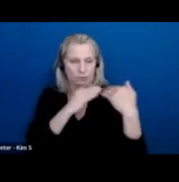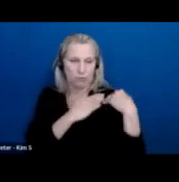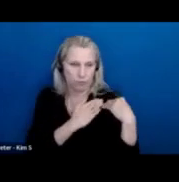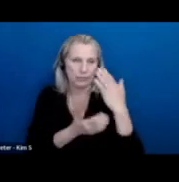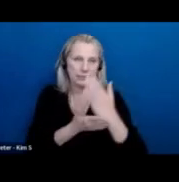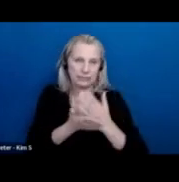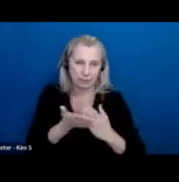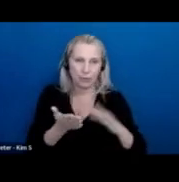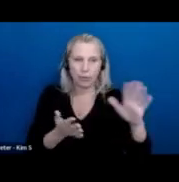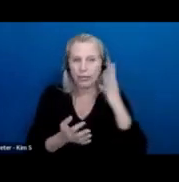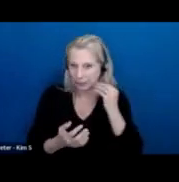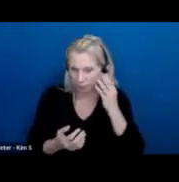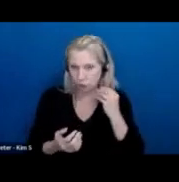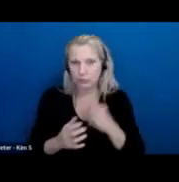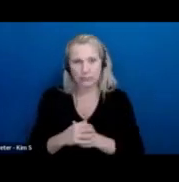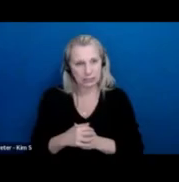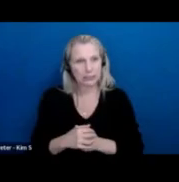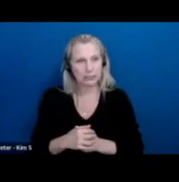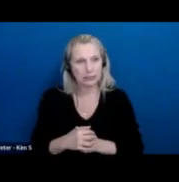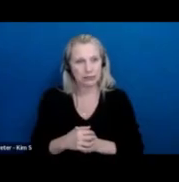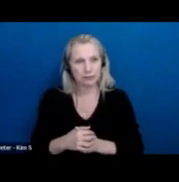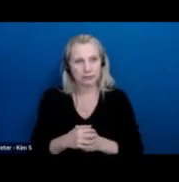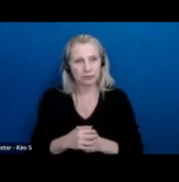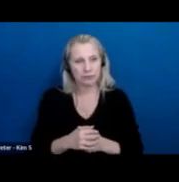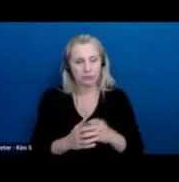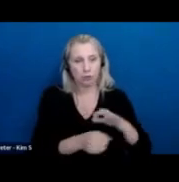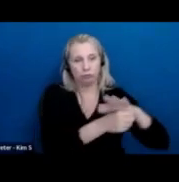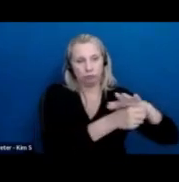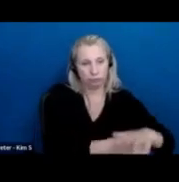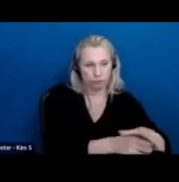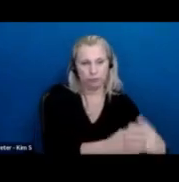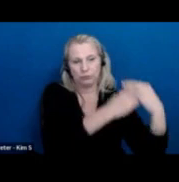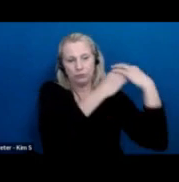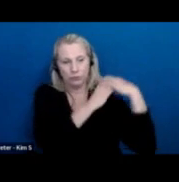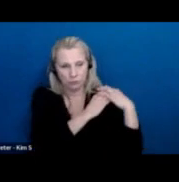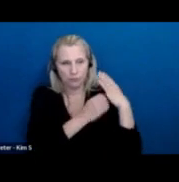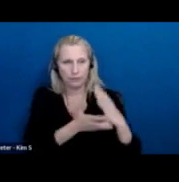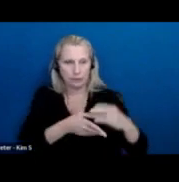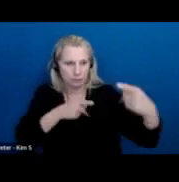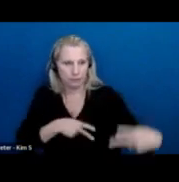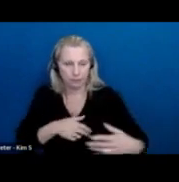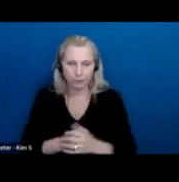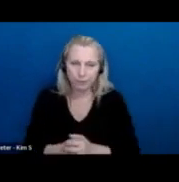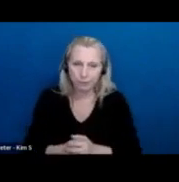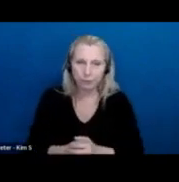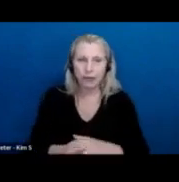they're experiencing. So this quote, I think is really